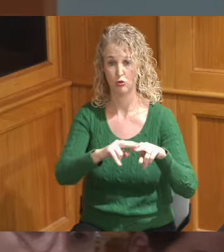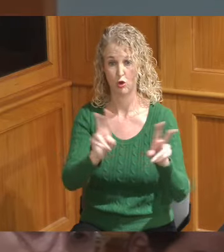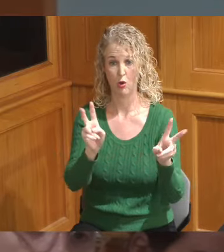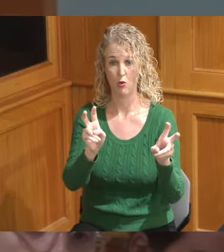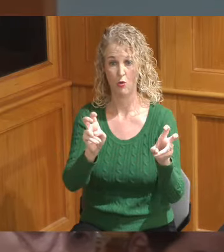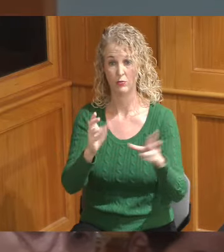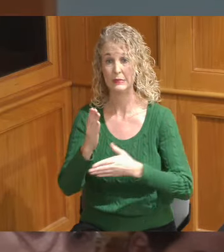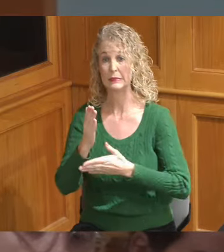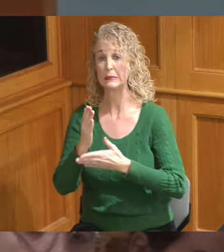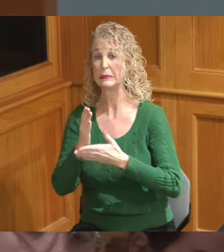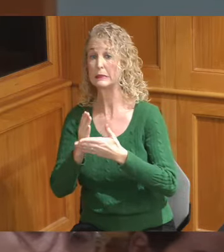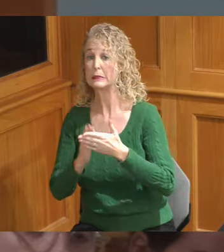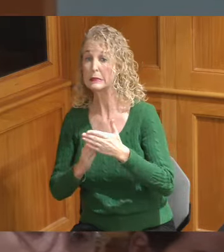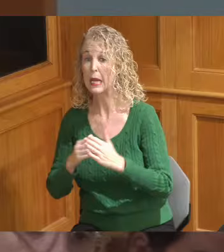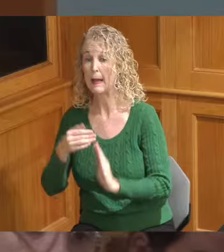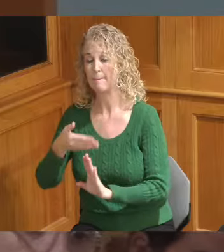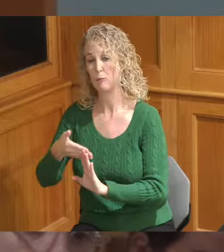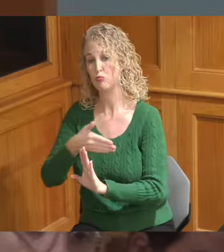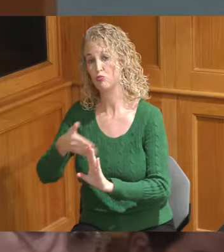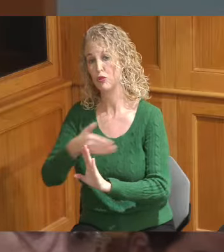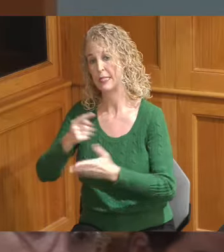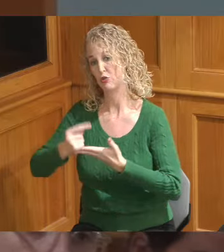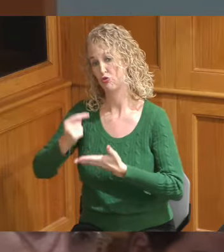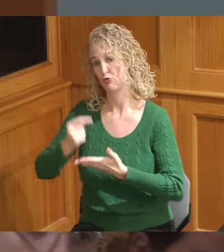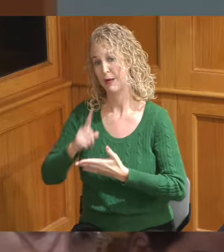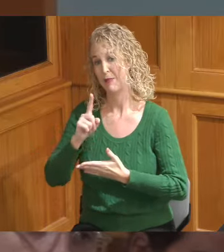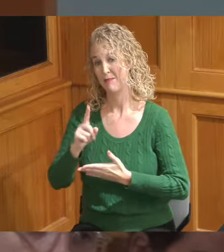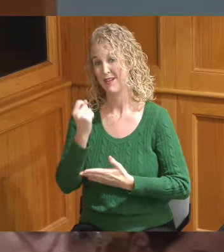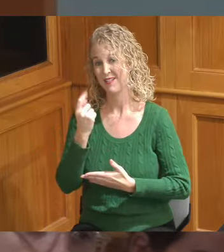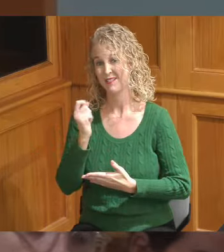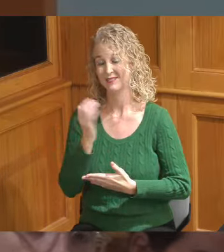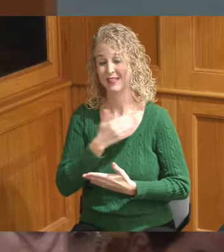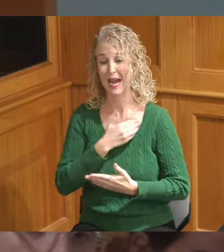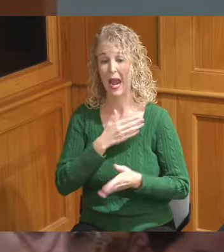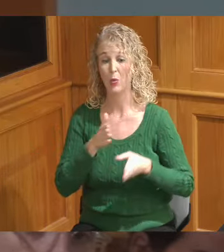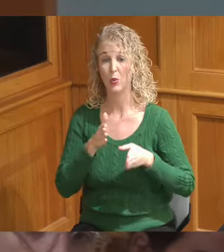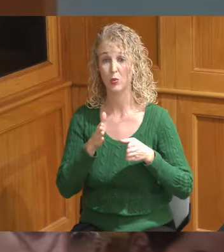some limited pre-treatment that we do, but because of the roadway systems that we have in place,